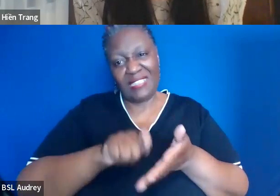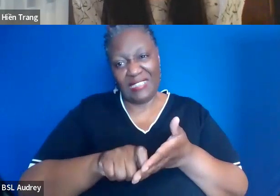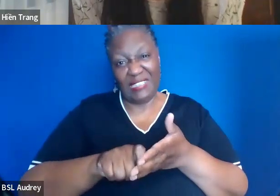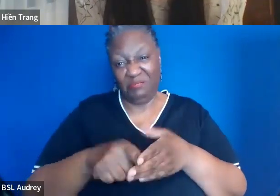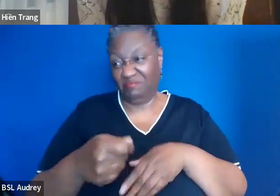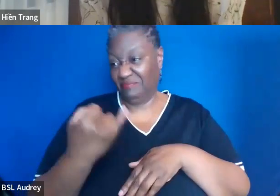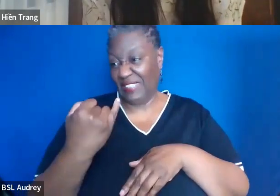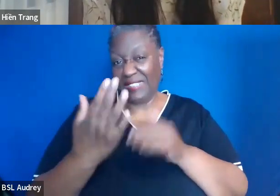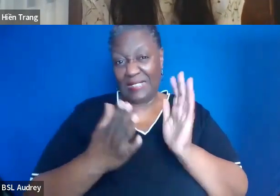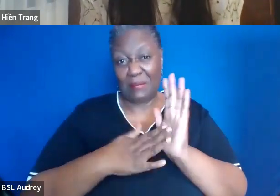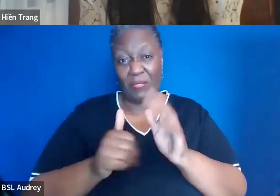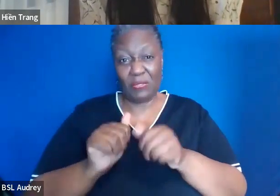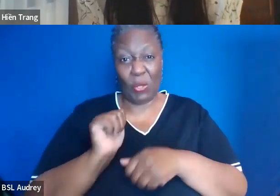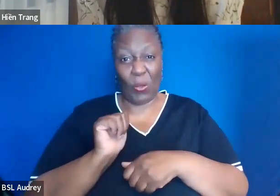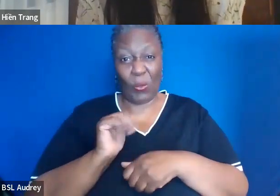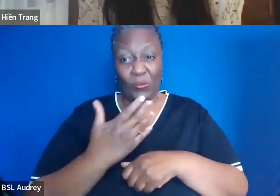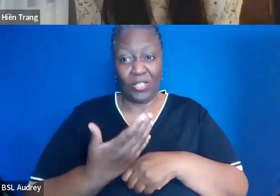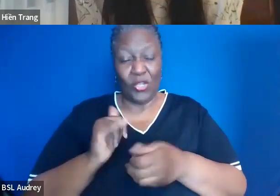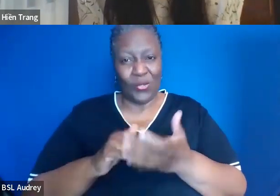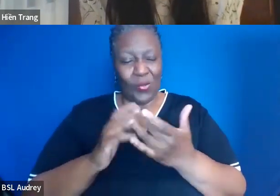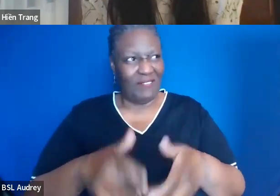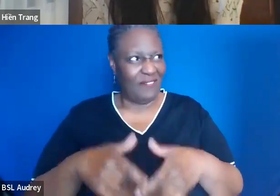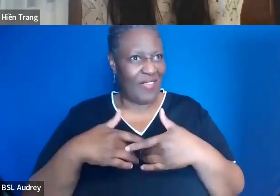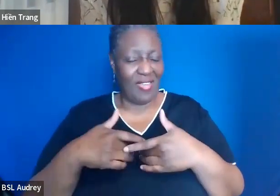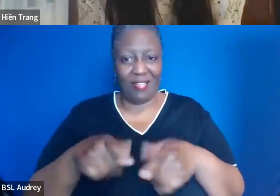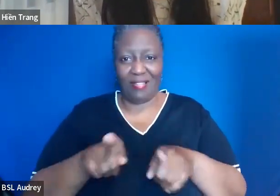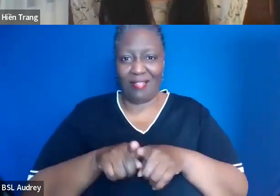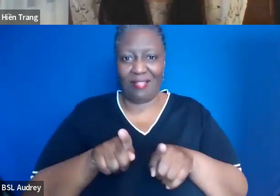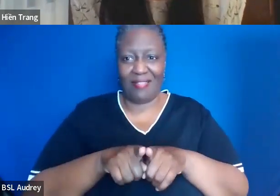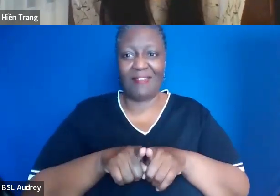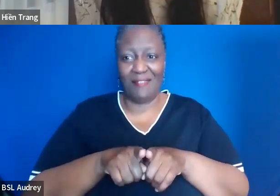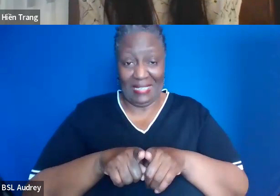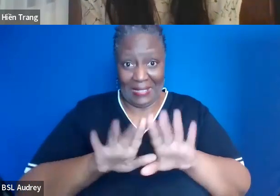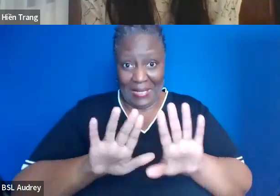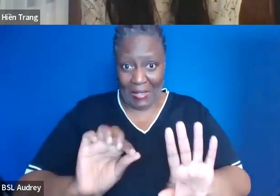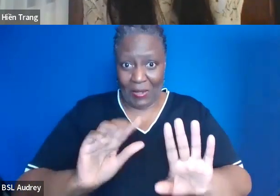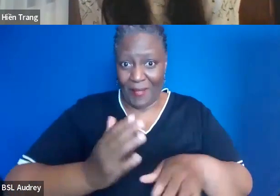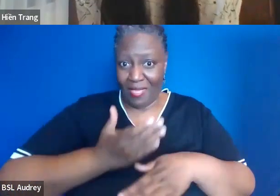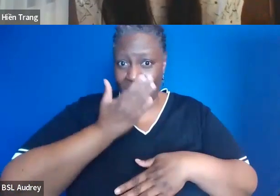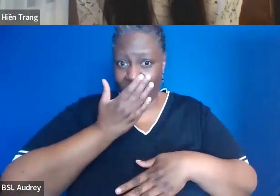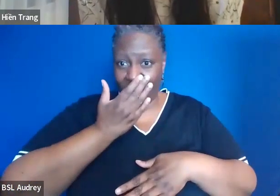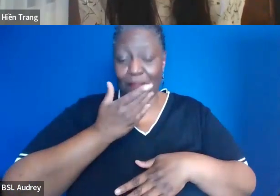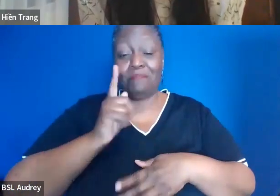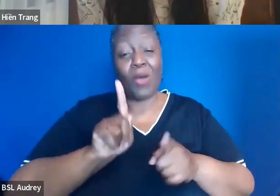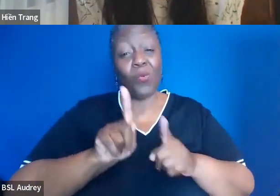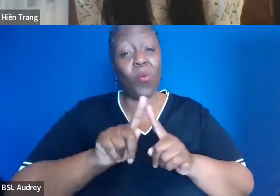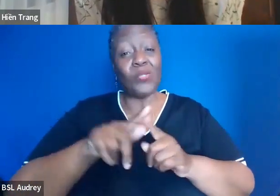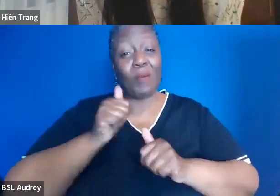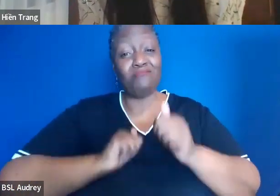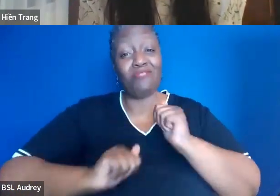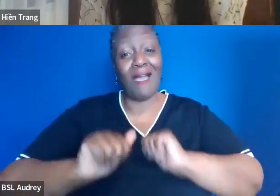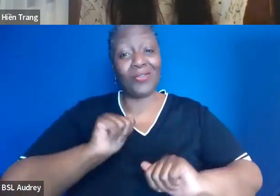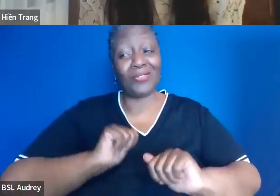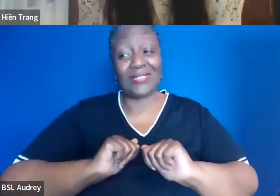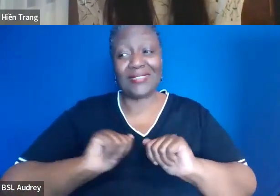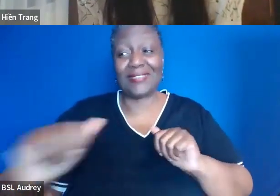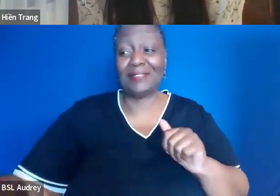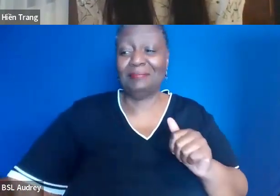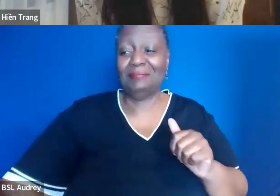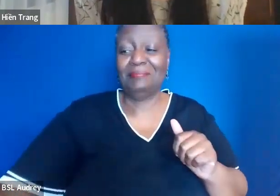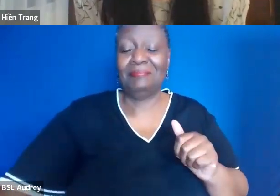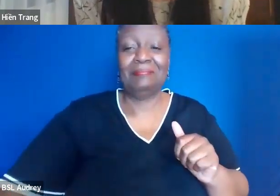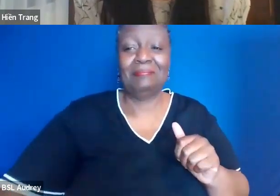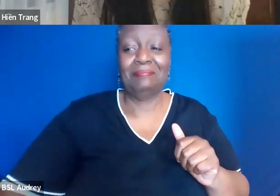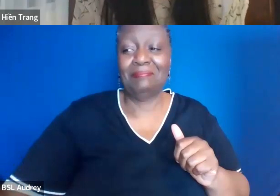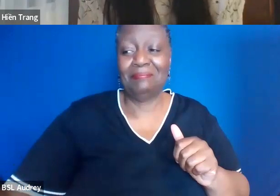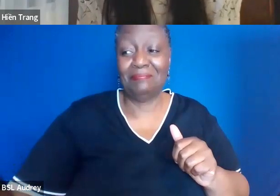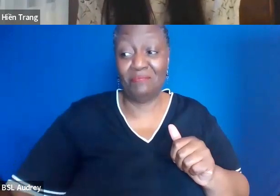months ago so I feel at the same time embarrassed and proud to have my poems uh present here next